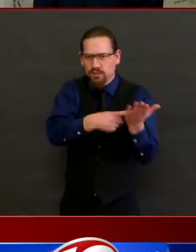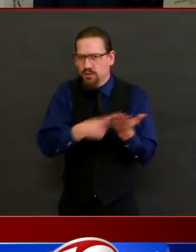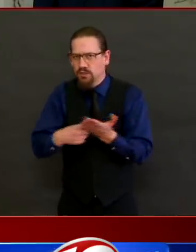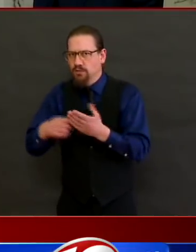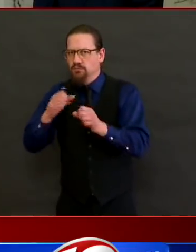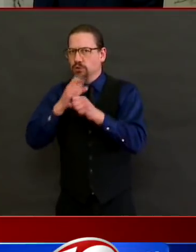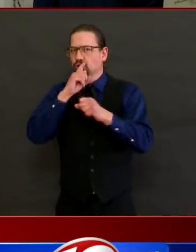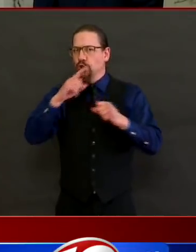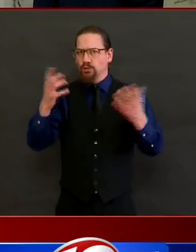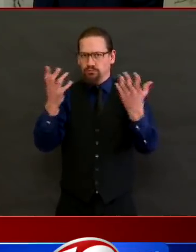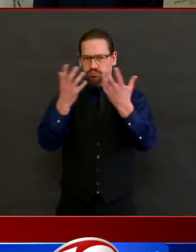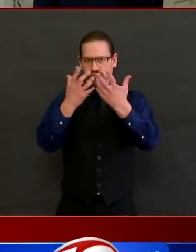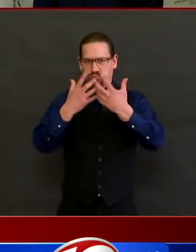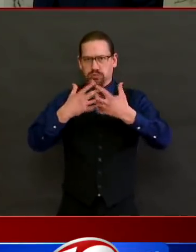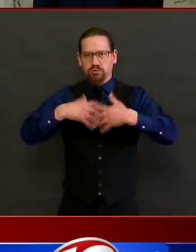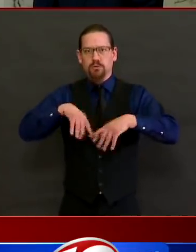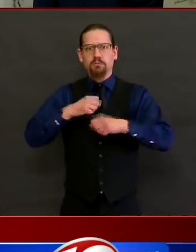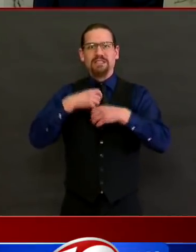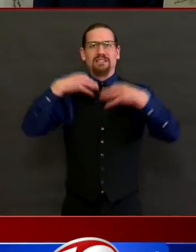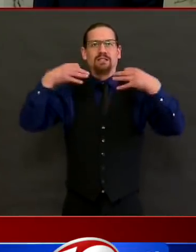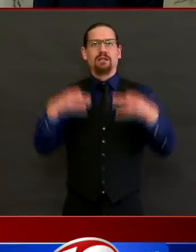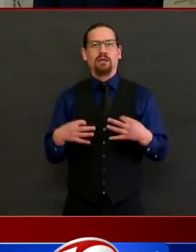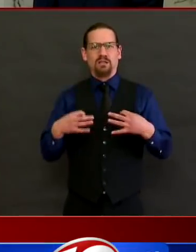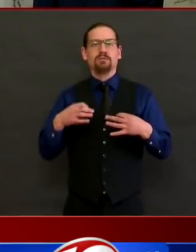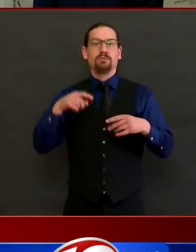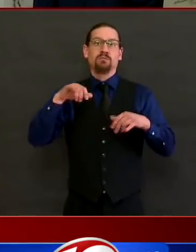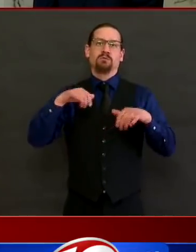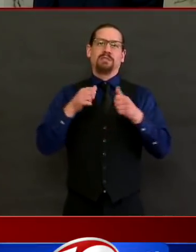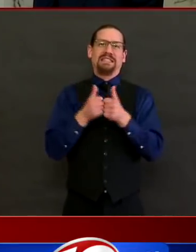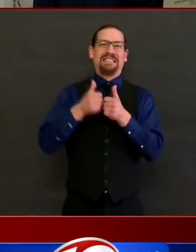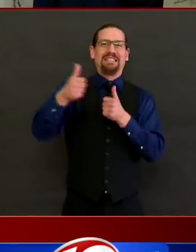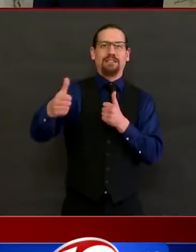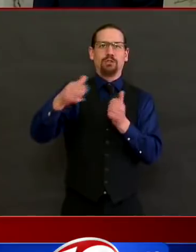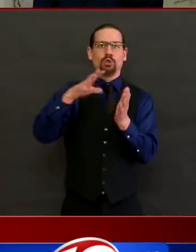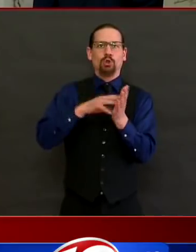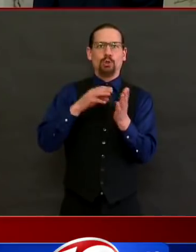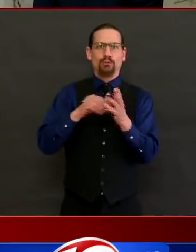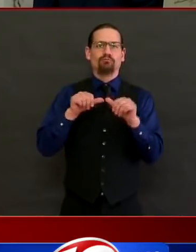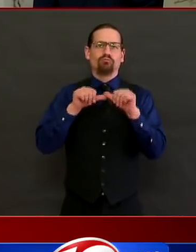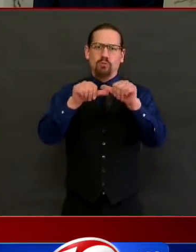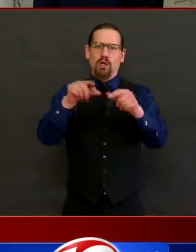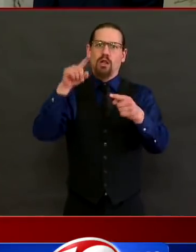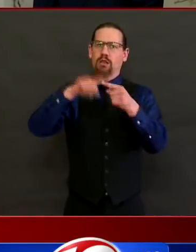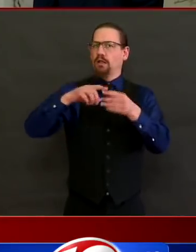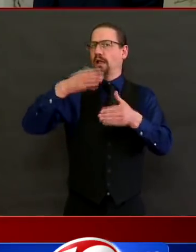DISTANCE LEARNING UNTIL THE END OF APRIL. I WILL BE BACK WITH MORE GUIDANCE. I AM NOT READY TO THROW IN THE TOWEL.